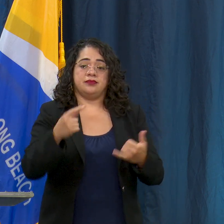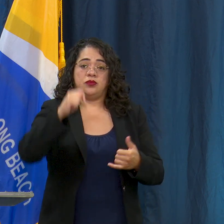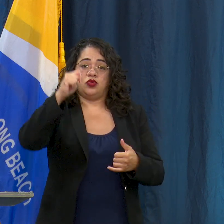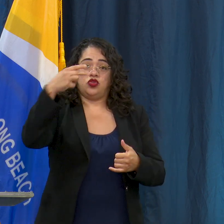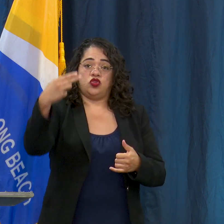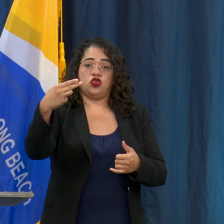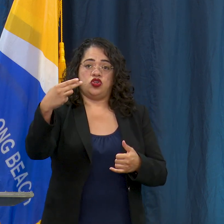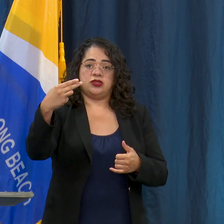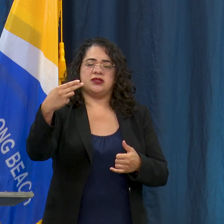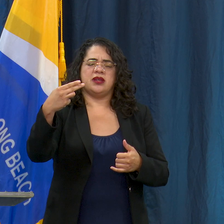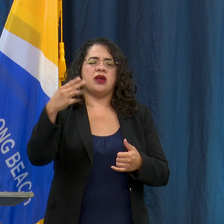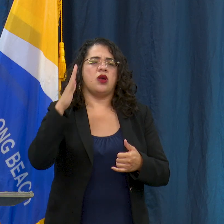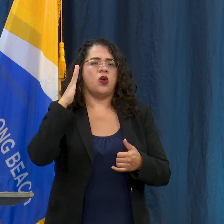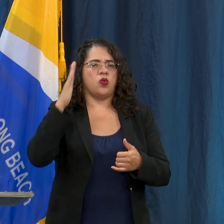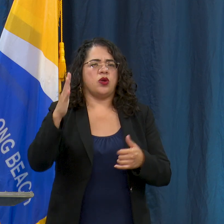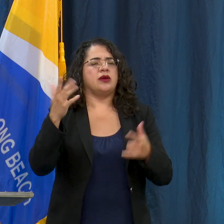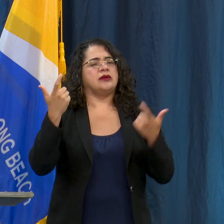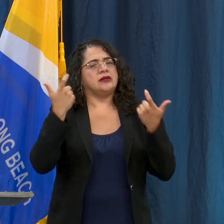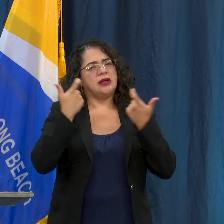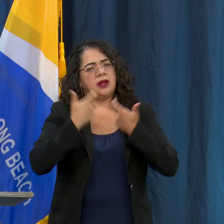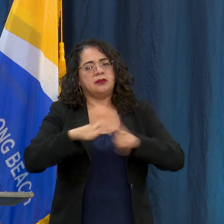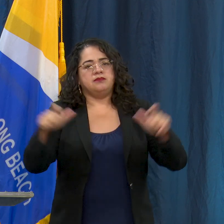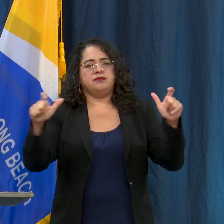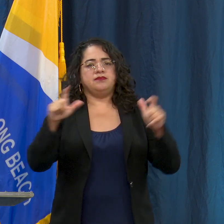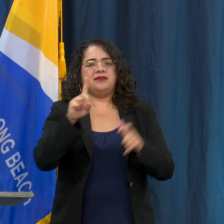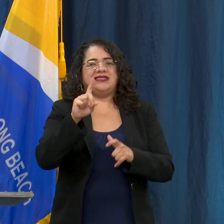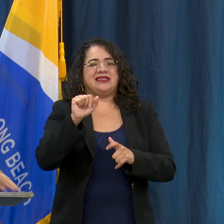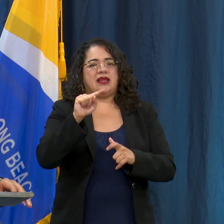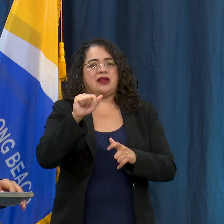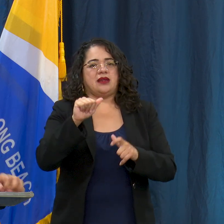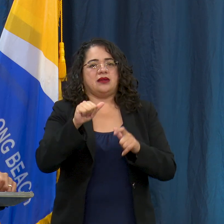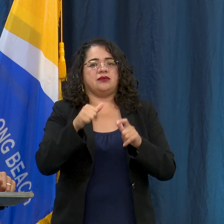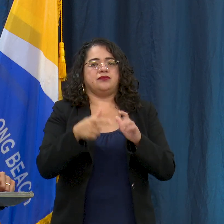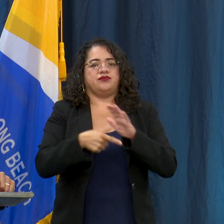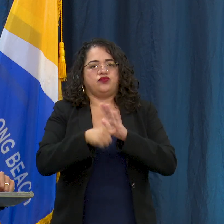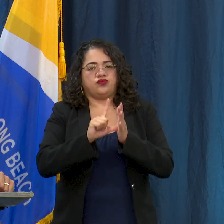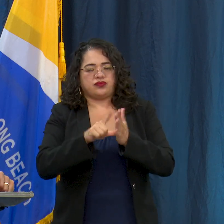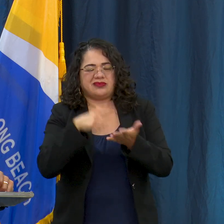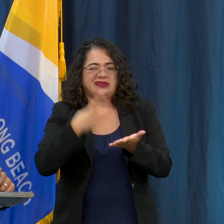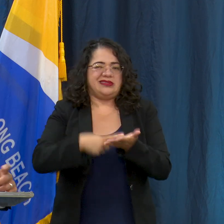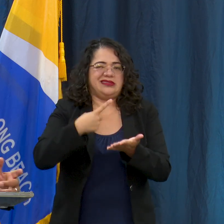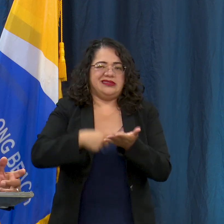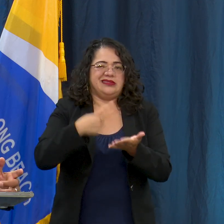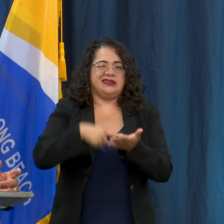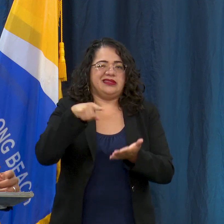pretty large data review and look at all of the the data as it relates to COVID-19